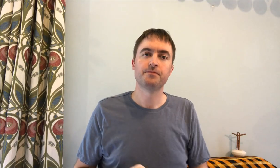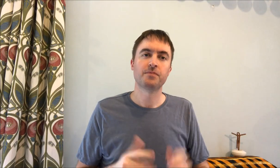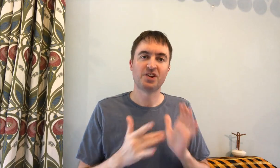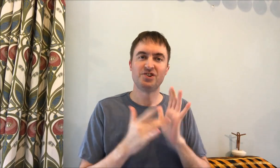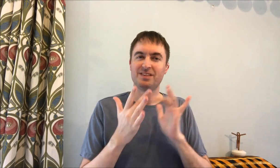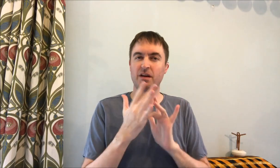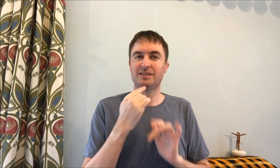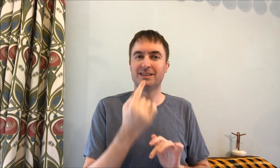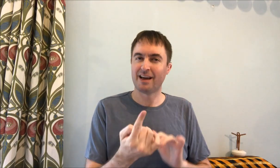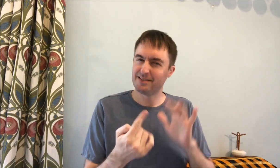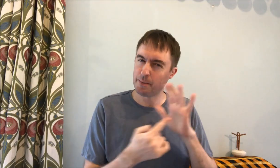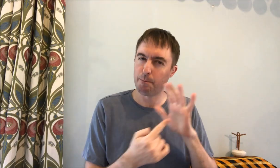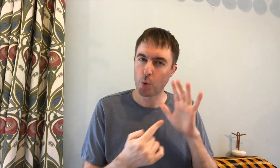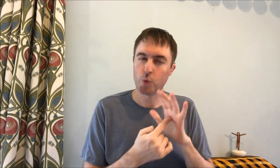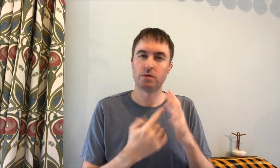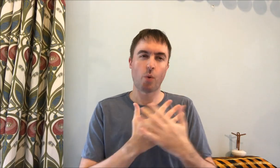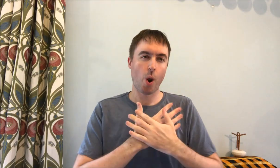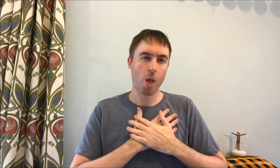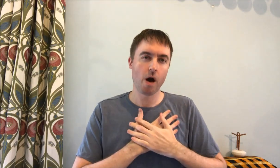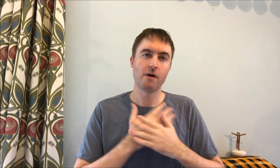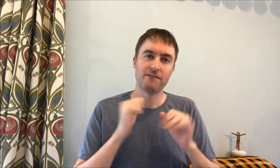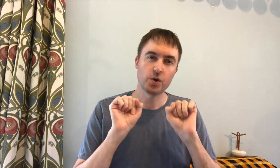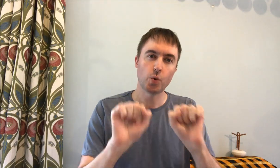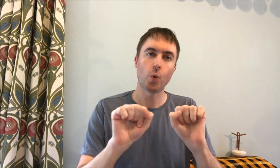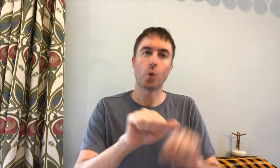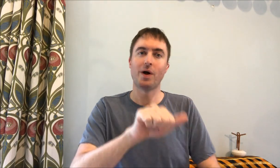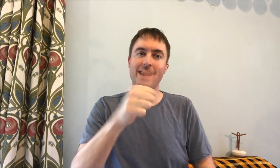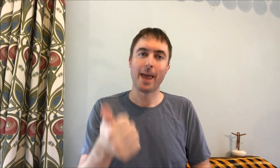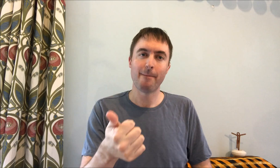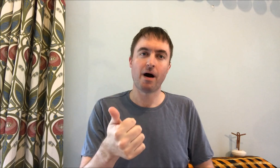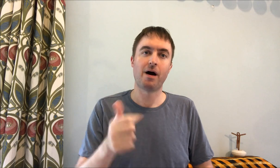Jesus told us to love our neighbour.